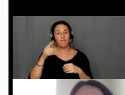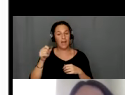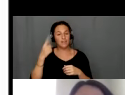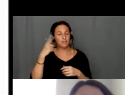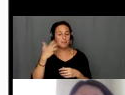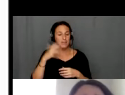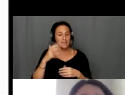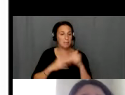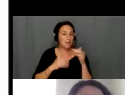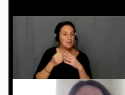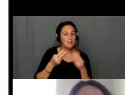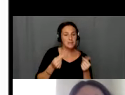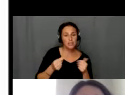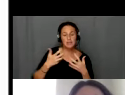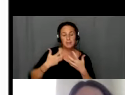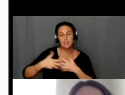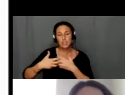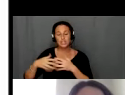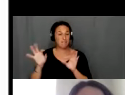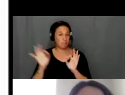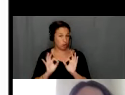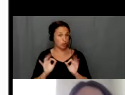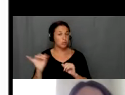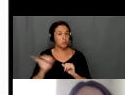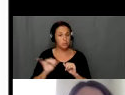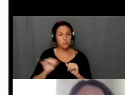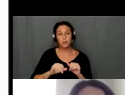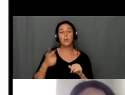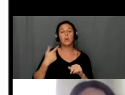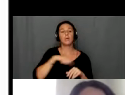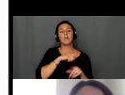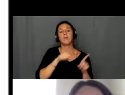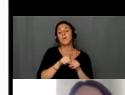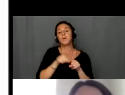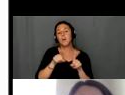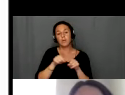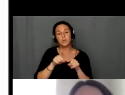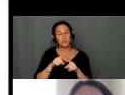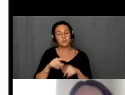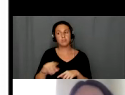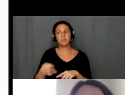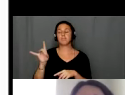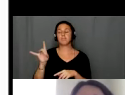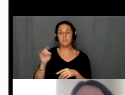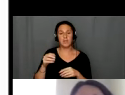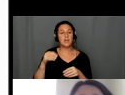machines and even furniture. And we found additionally, in door workplaces